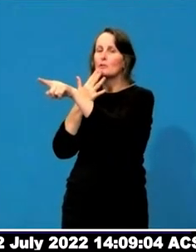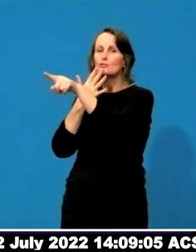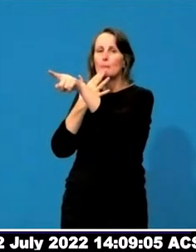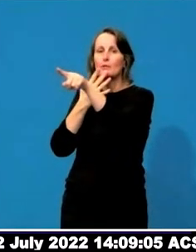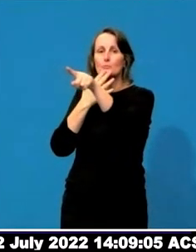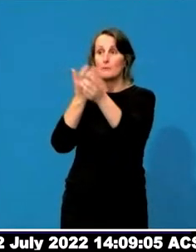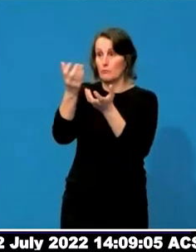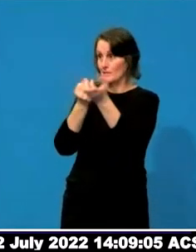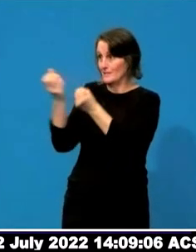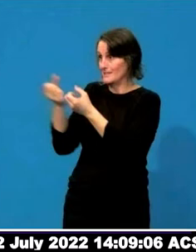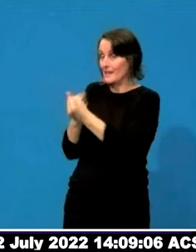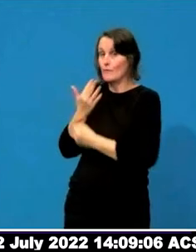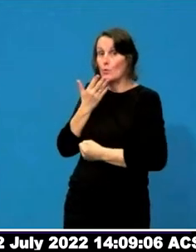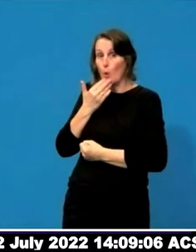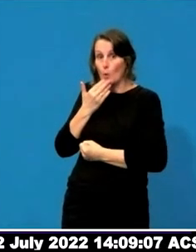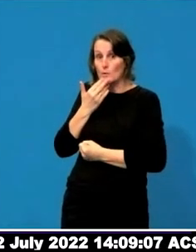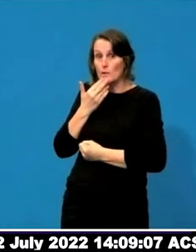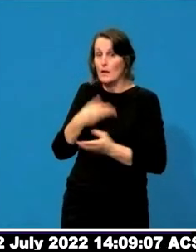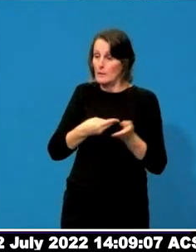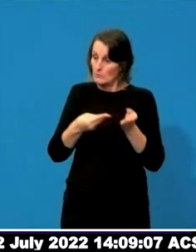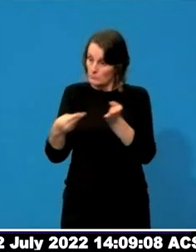to discuss the quotes and make decisions